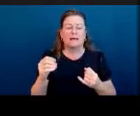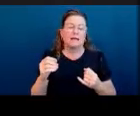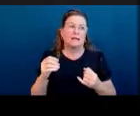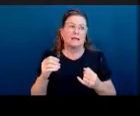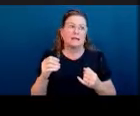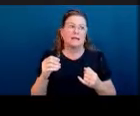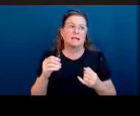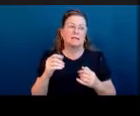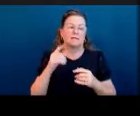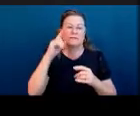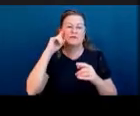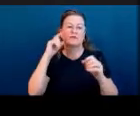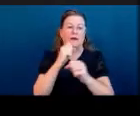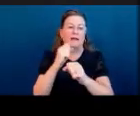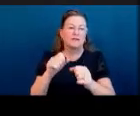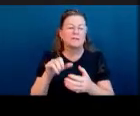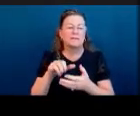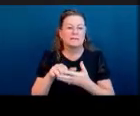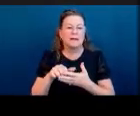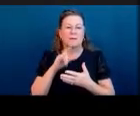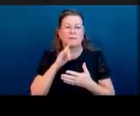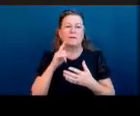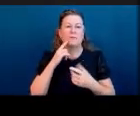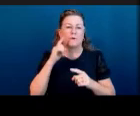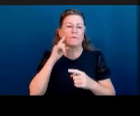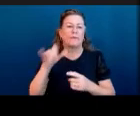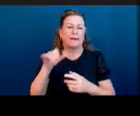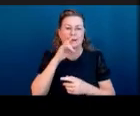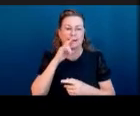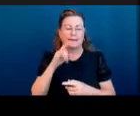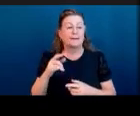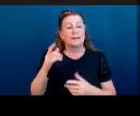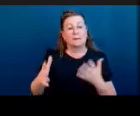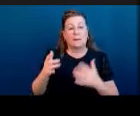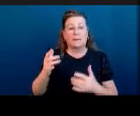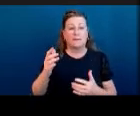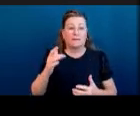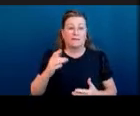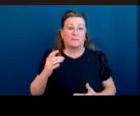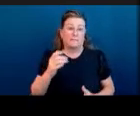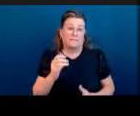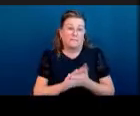strategies that will work for that kid. And you might get it wrong at first. I mean, I've made recommendations, and the